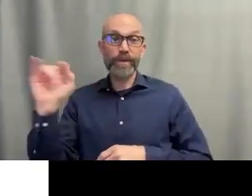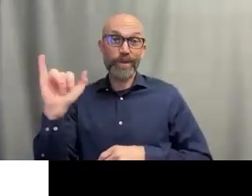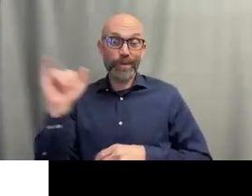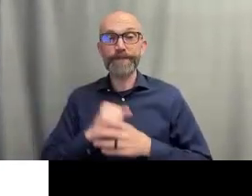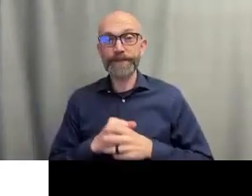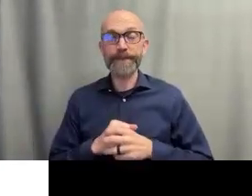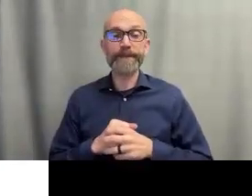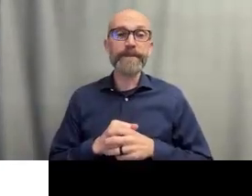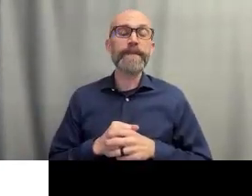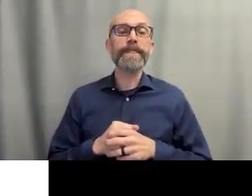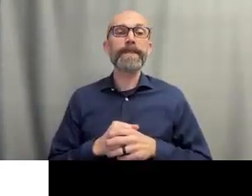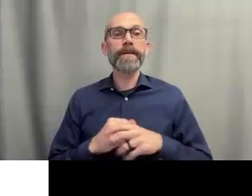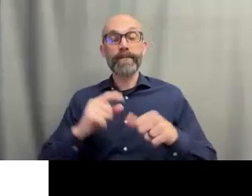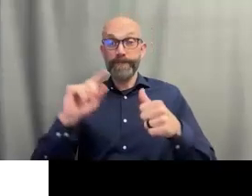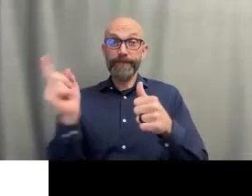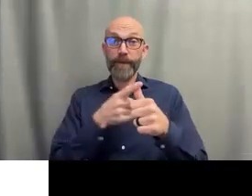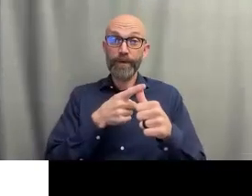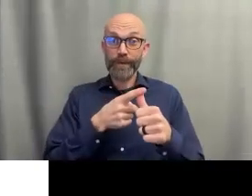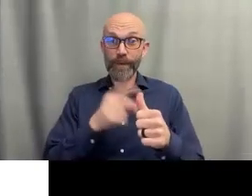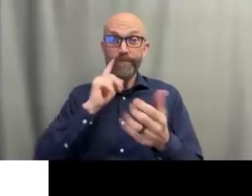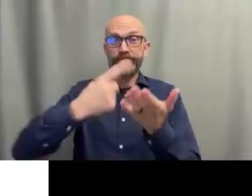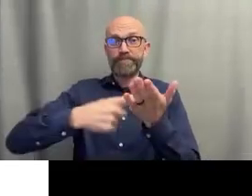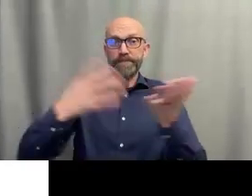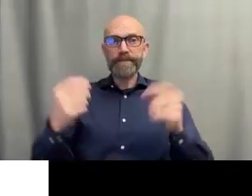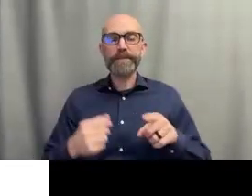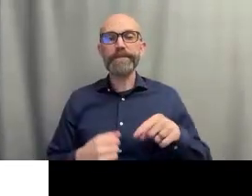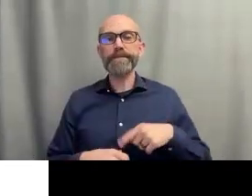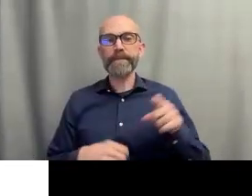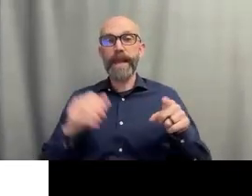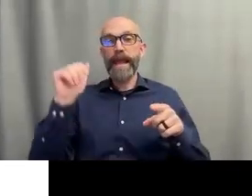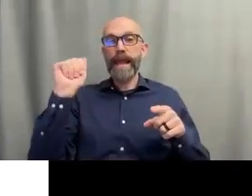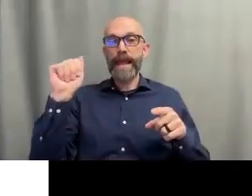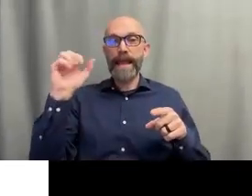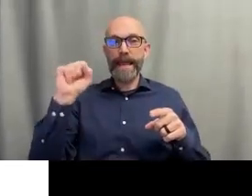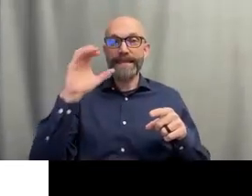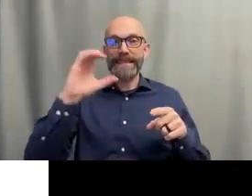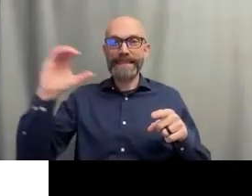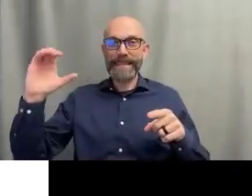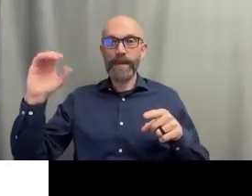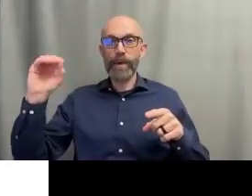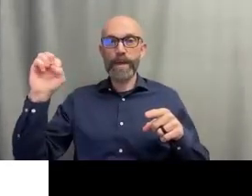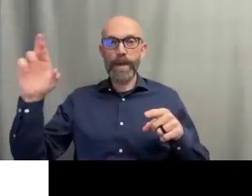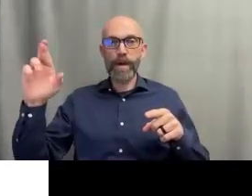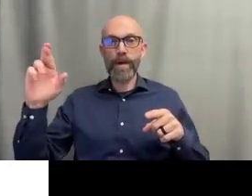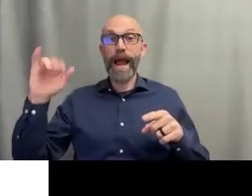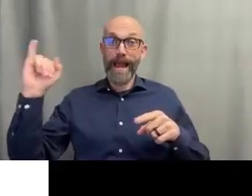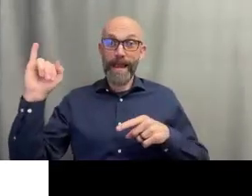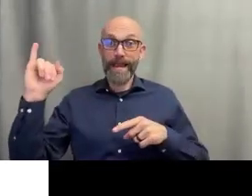So the first one I'm going to talk about is the ASCCC OERI. So Sally mentioned this,